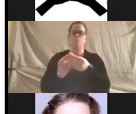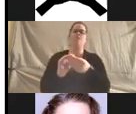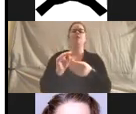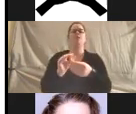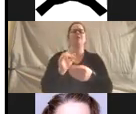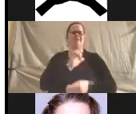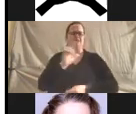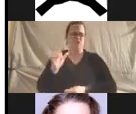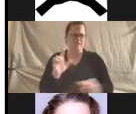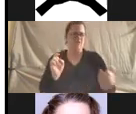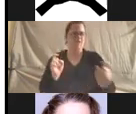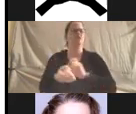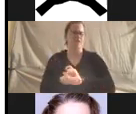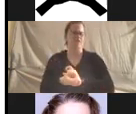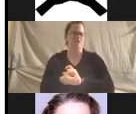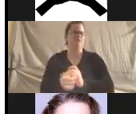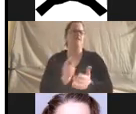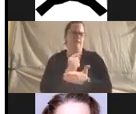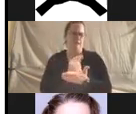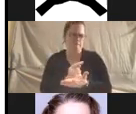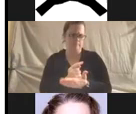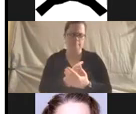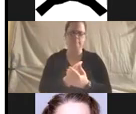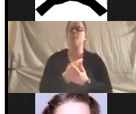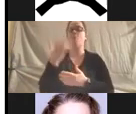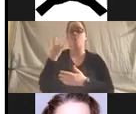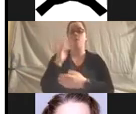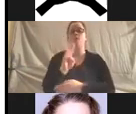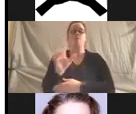enough at that point that the bill was able to pass.